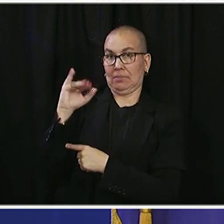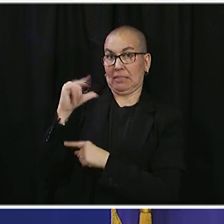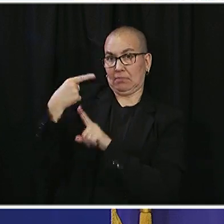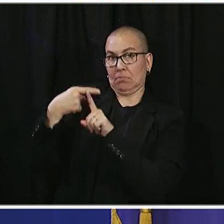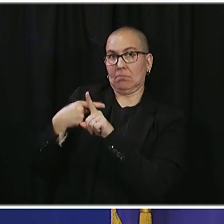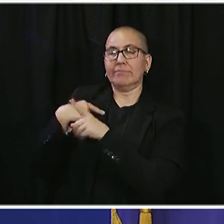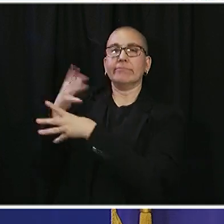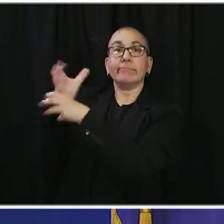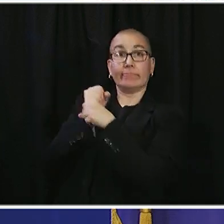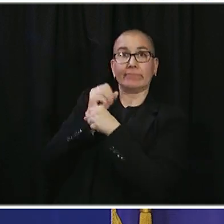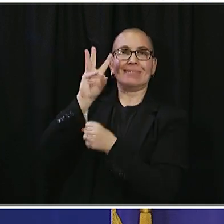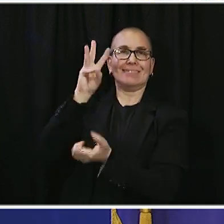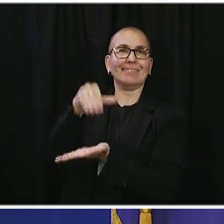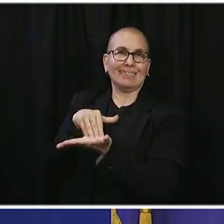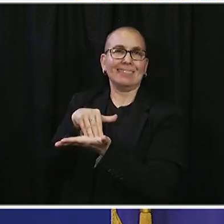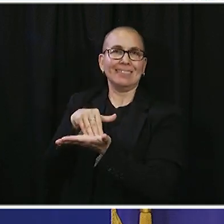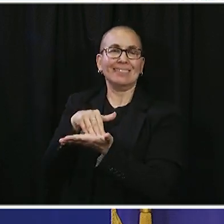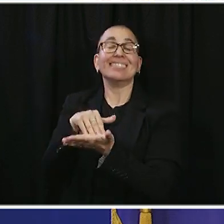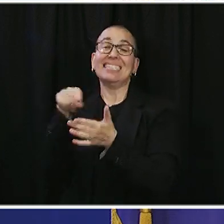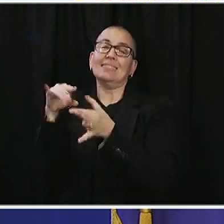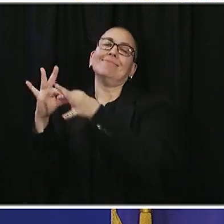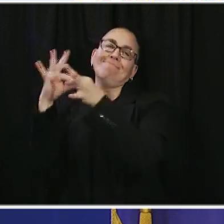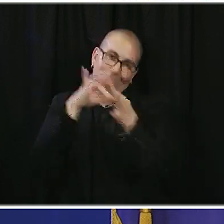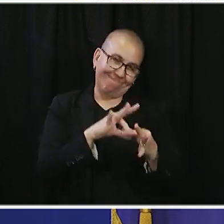THOSE FIRST WEEKS OF MAY, I THINK WE'RE AVERAGING 6,000 THIS LAST WEEK. THIS ONE IS COMPLEX.